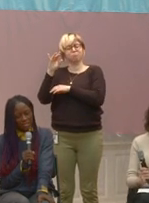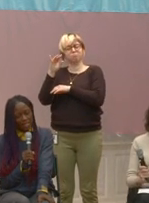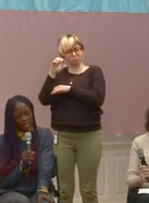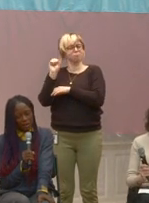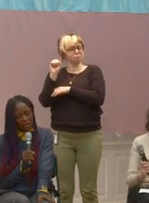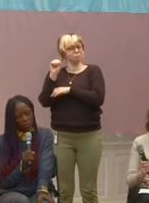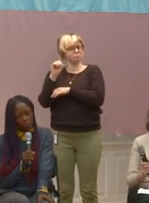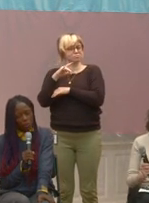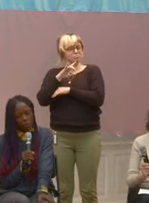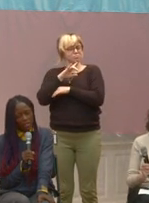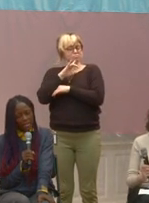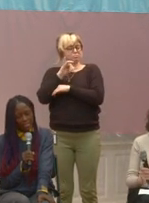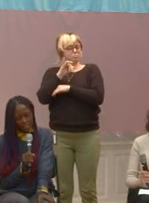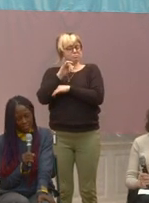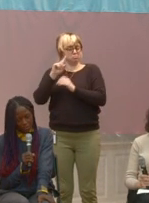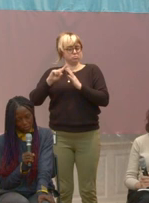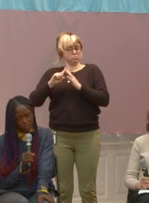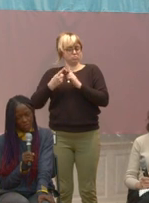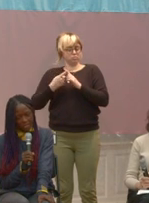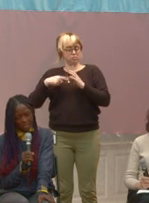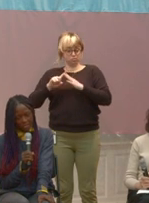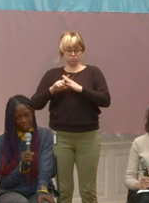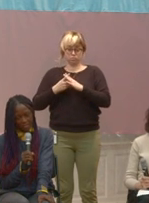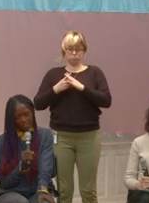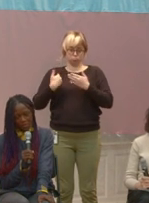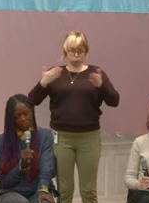say that, when I did continue to pursue dance, even though